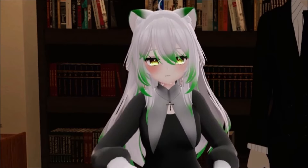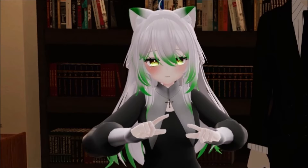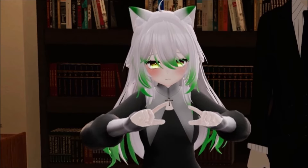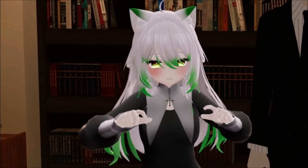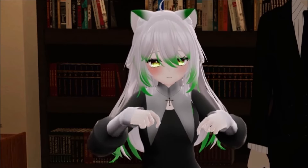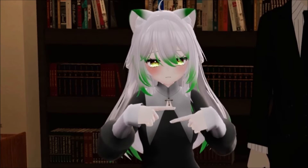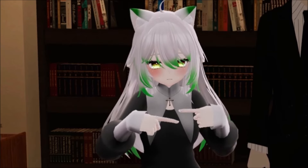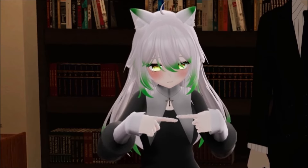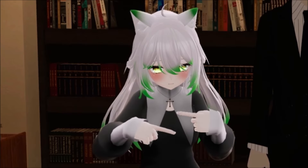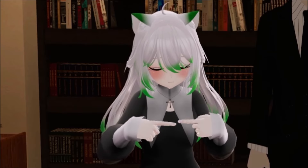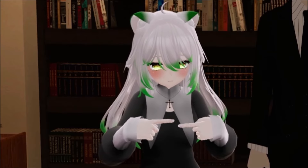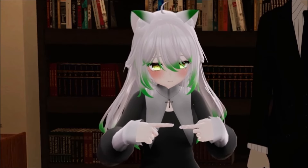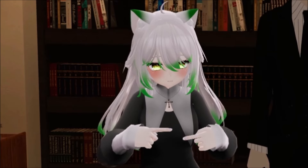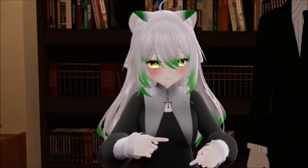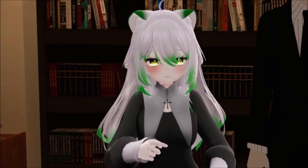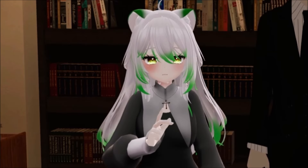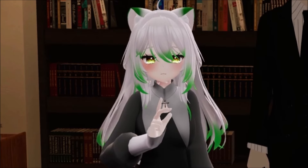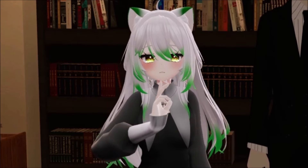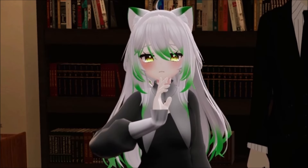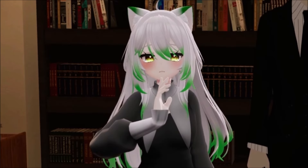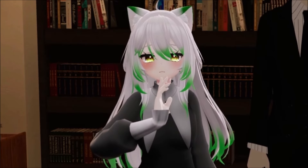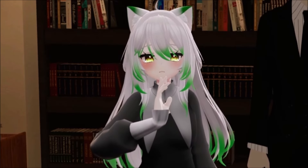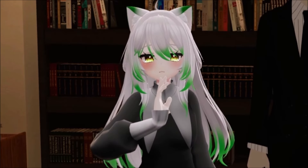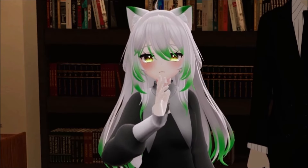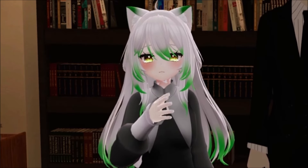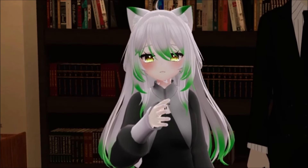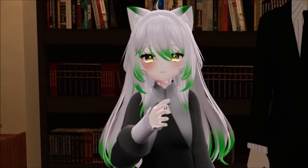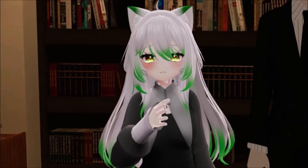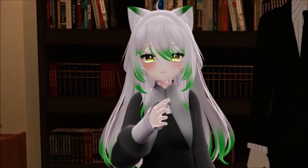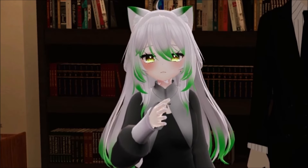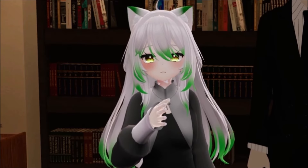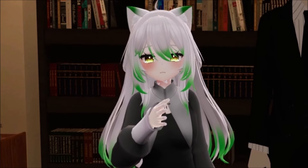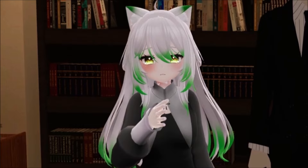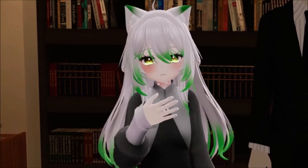(Japanese Sign Language) This is Japanese Sign Language for "language"